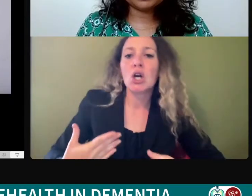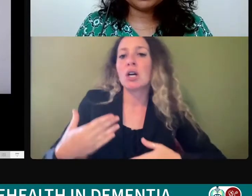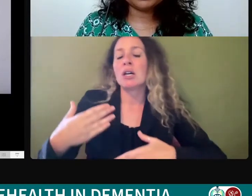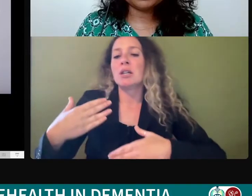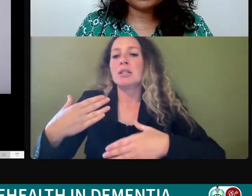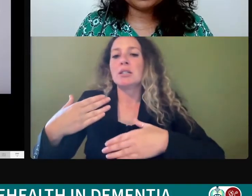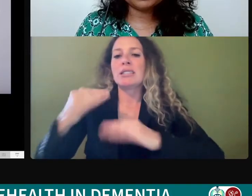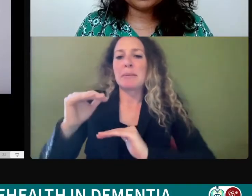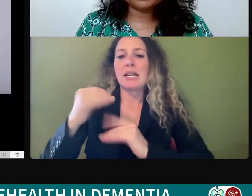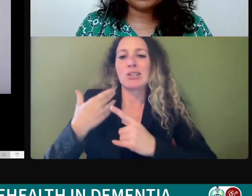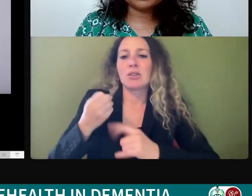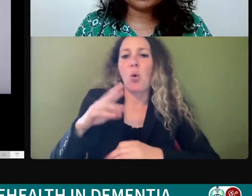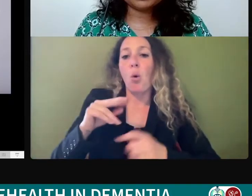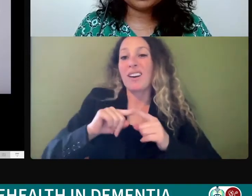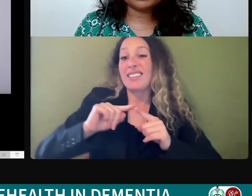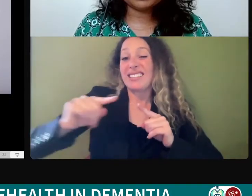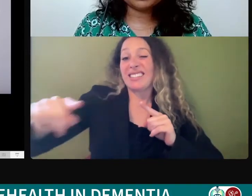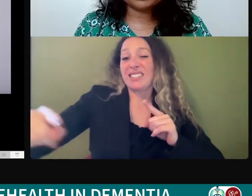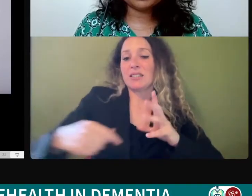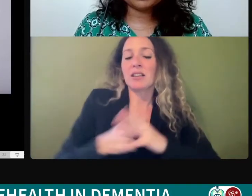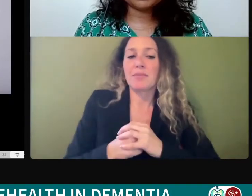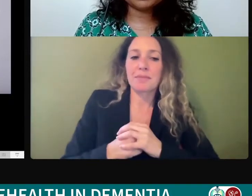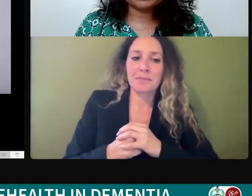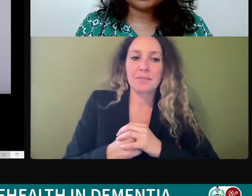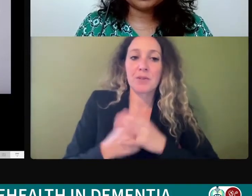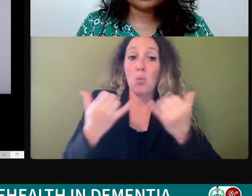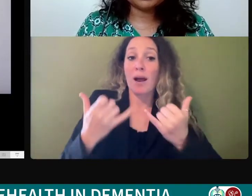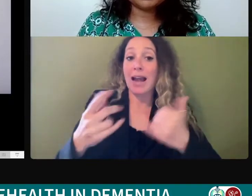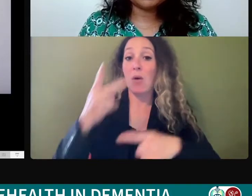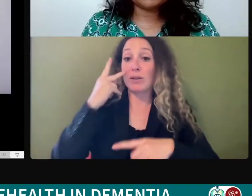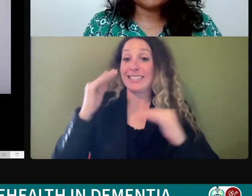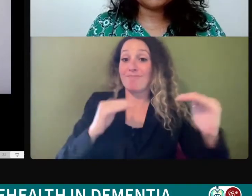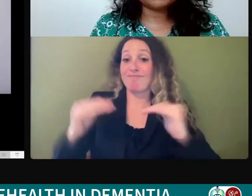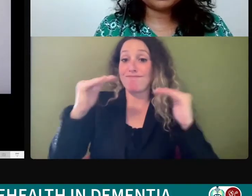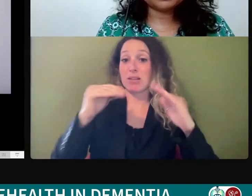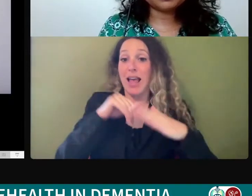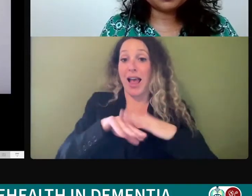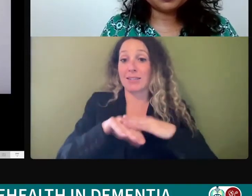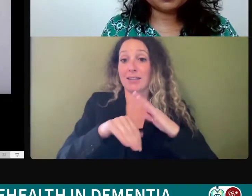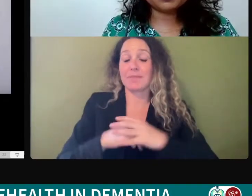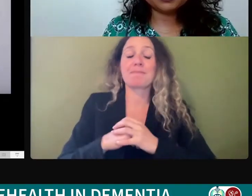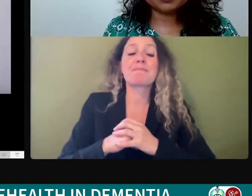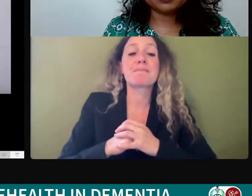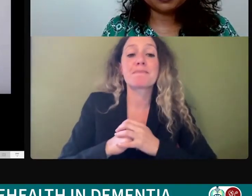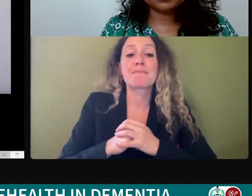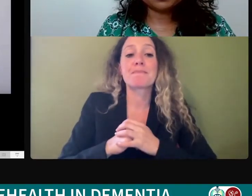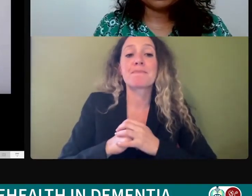So right now, we're already seeing the access increase, for providing these types of therapies